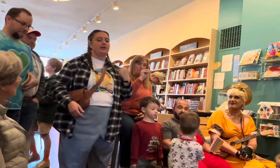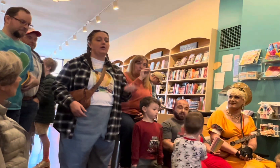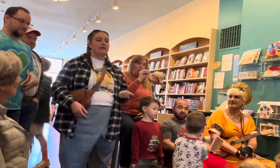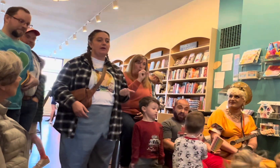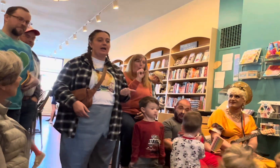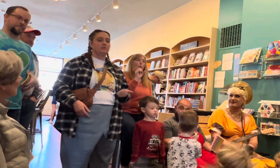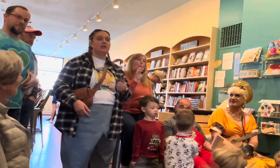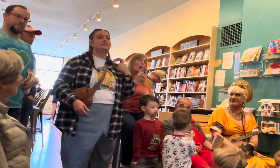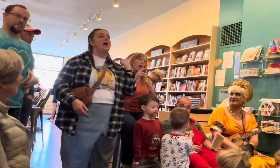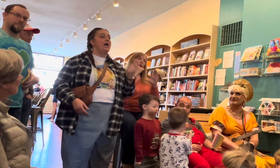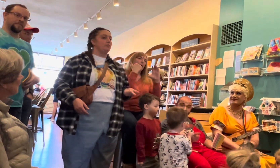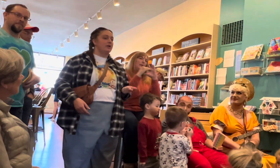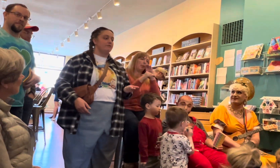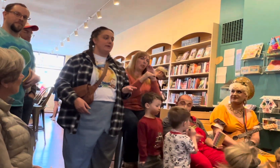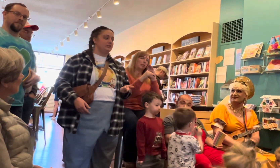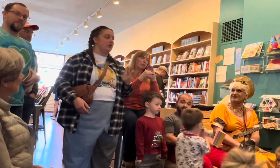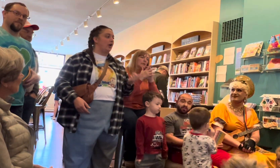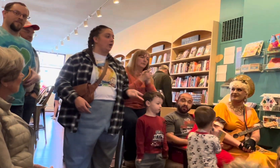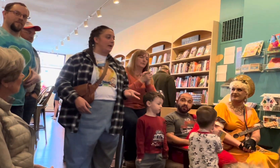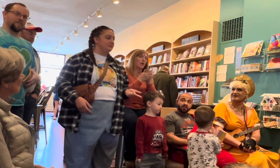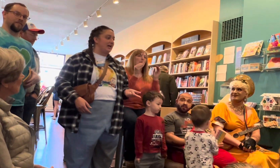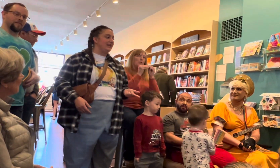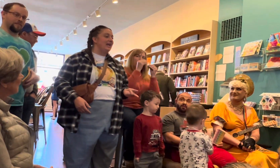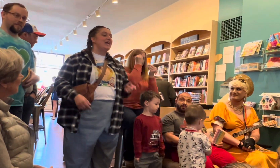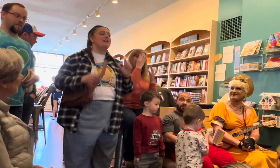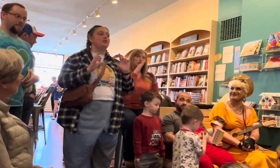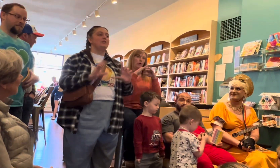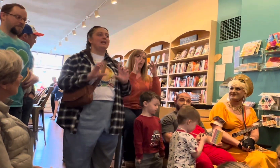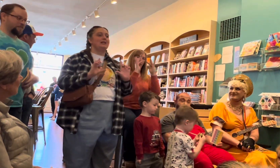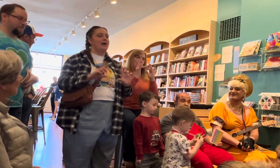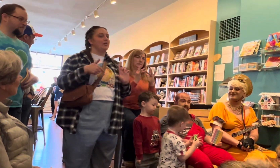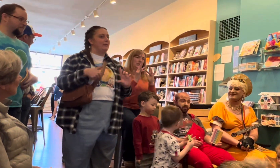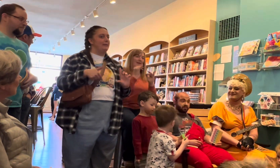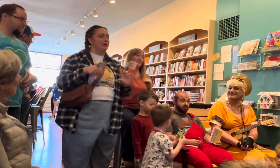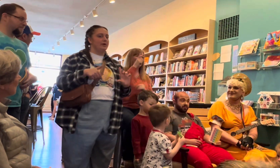find our email address and more information on our website. If you need another paper, if